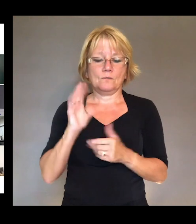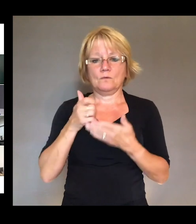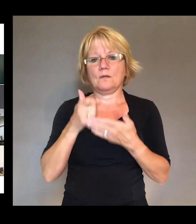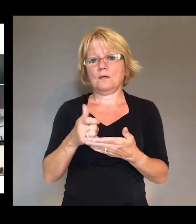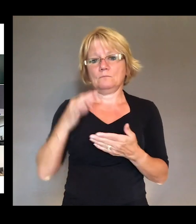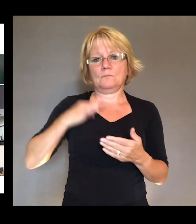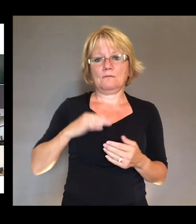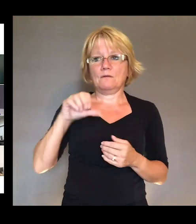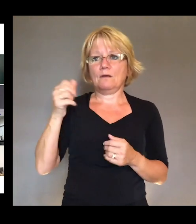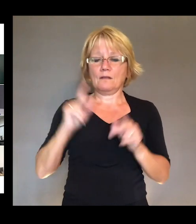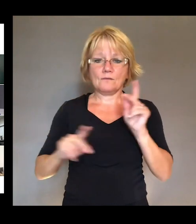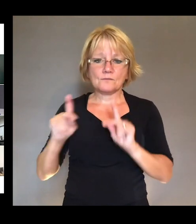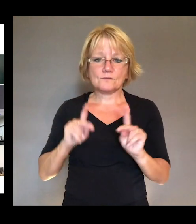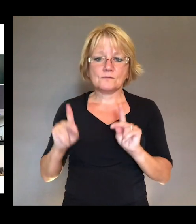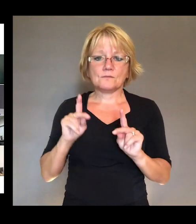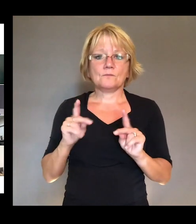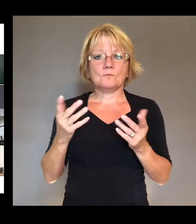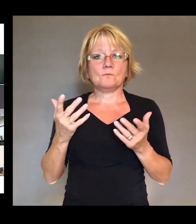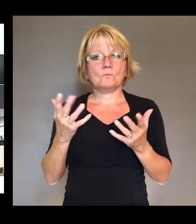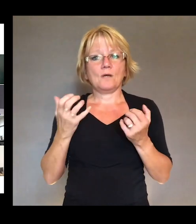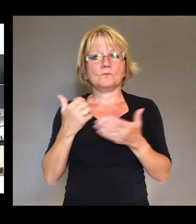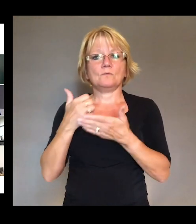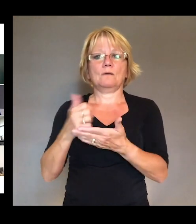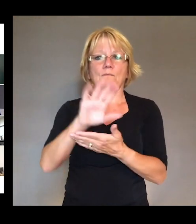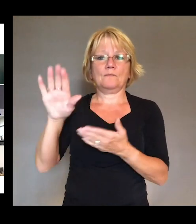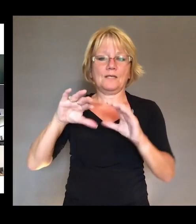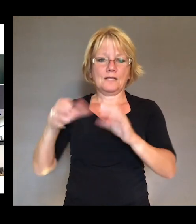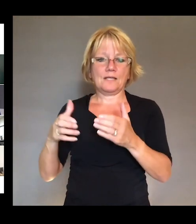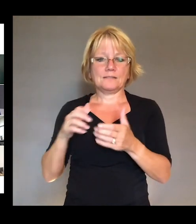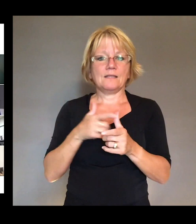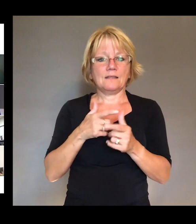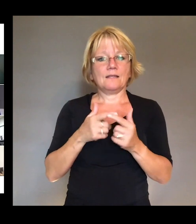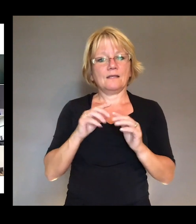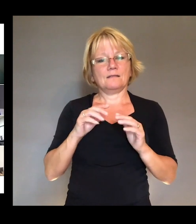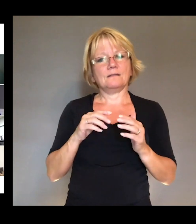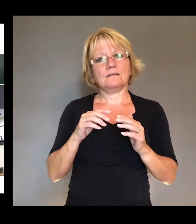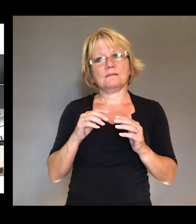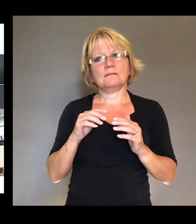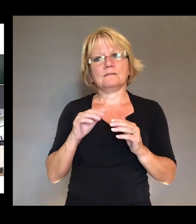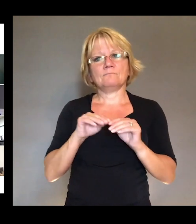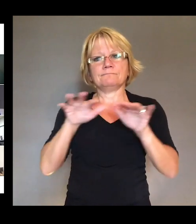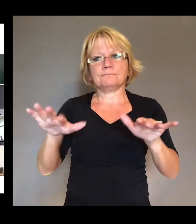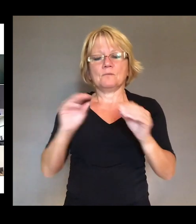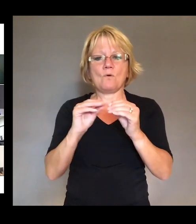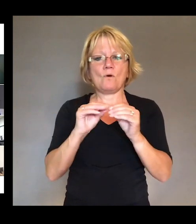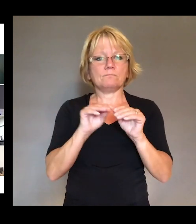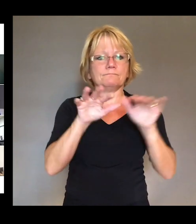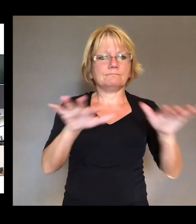it will really help benefit another individual who's looking to maybe help their classroom. And then that's how you can their classroom or even their workspace.